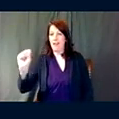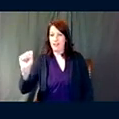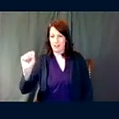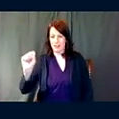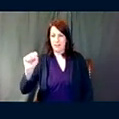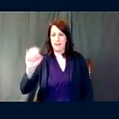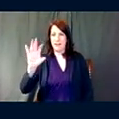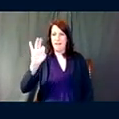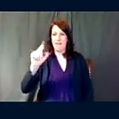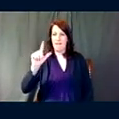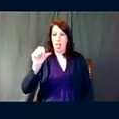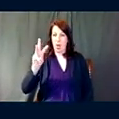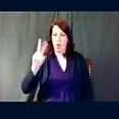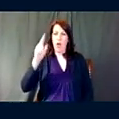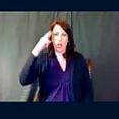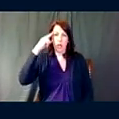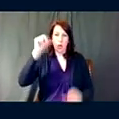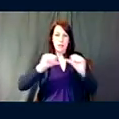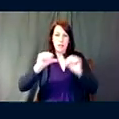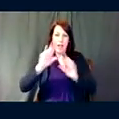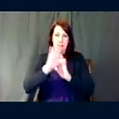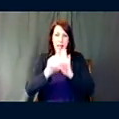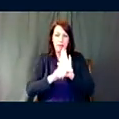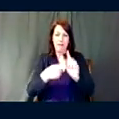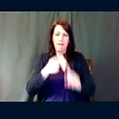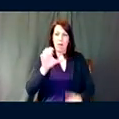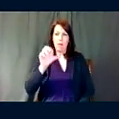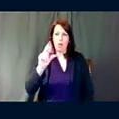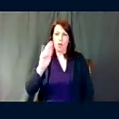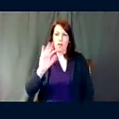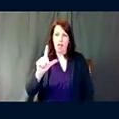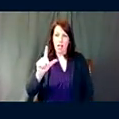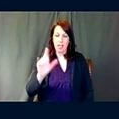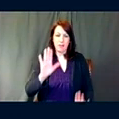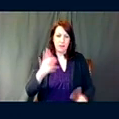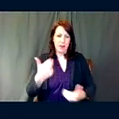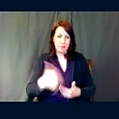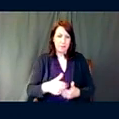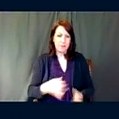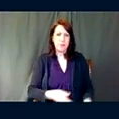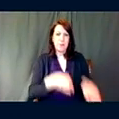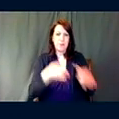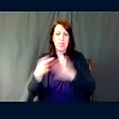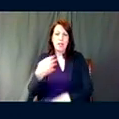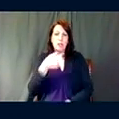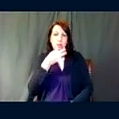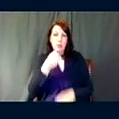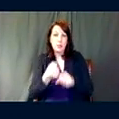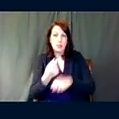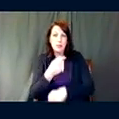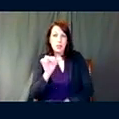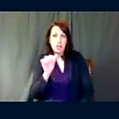MODERATING IS OUR NEW AAAS FELLOW FROM CORNELL.